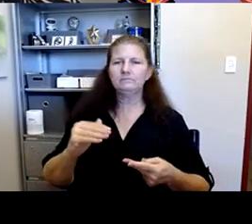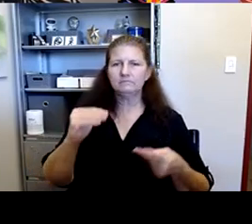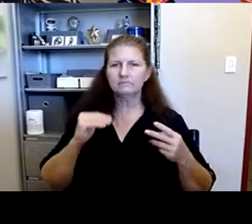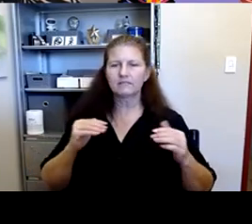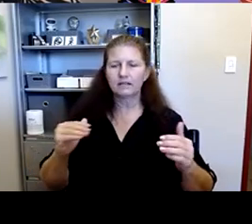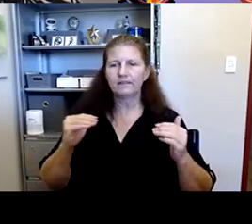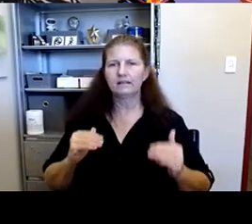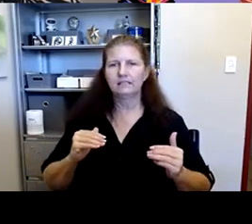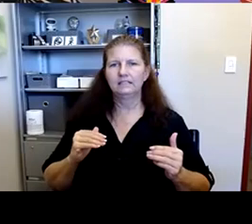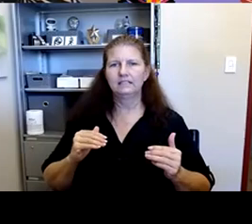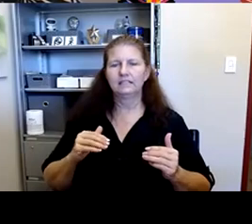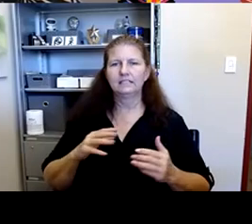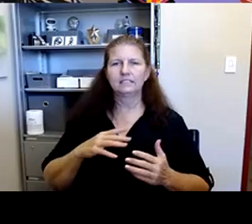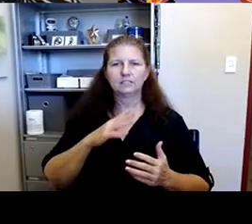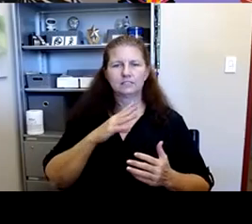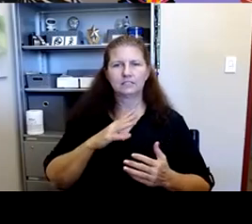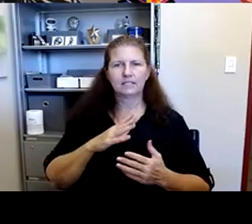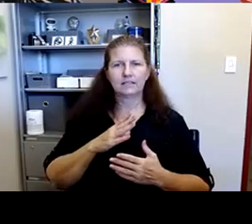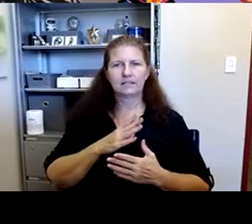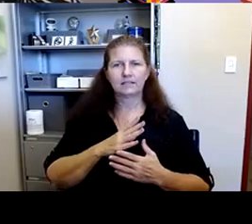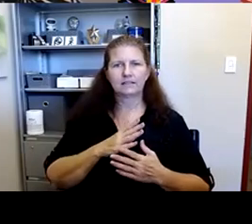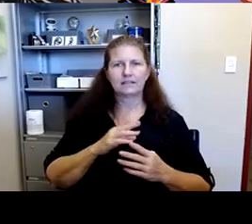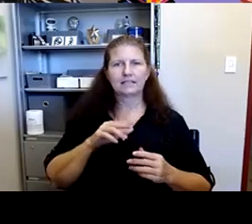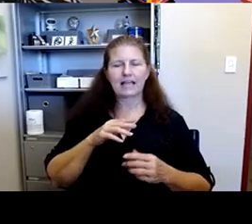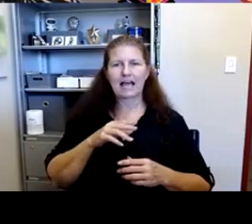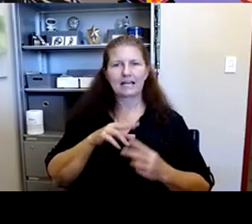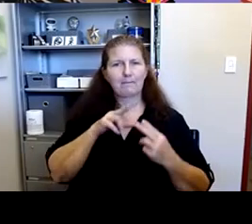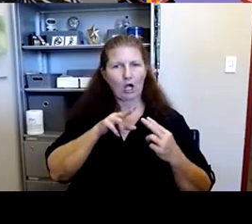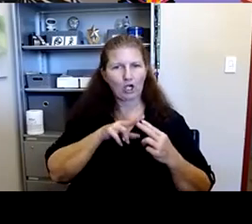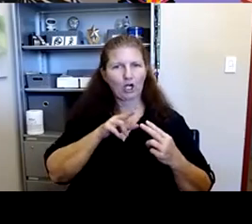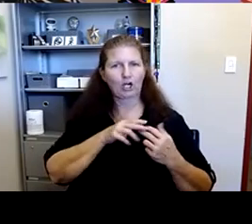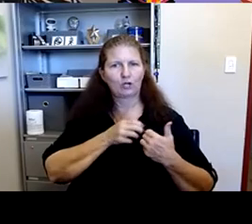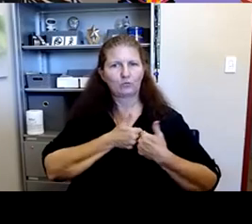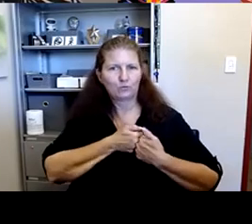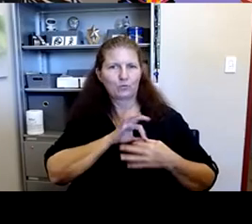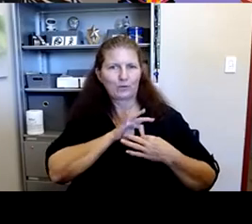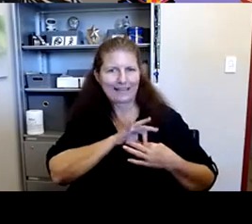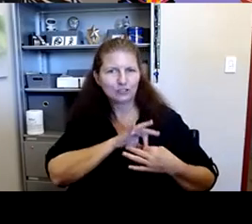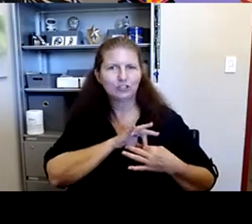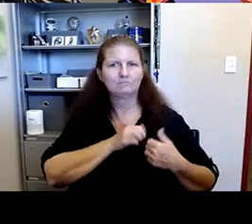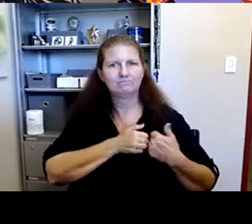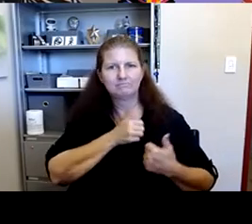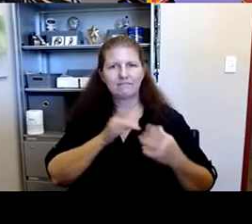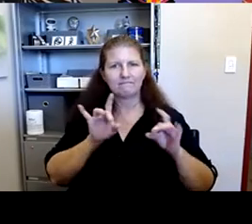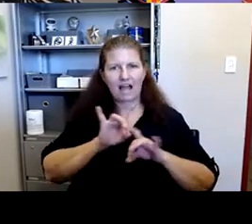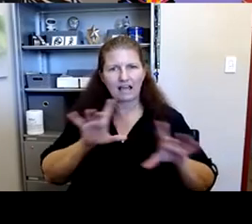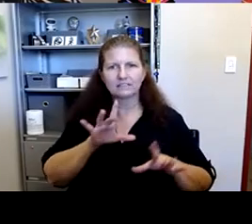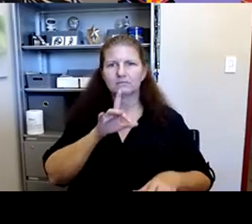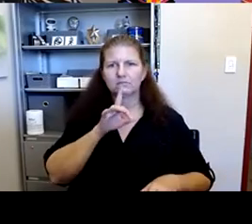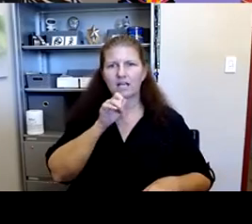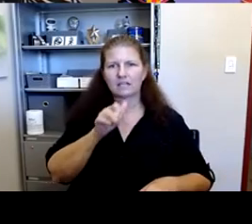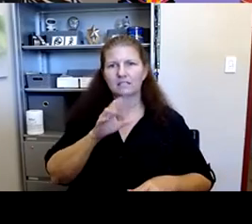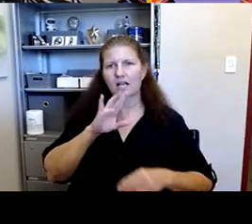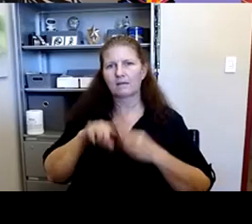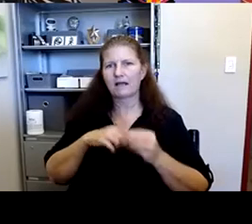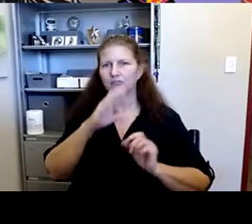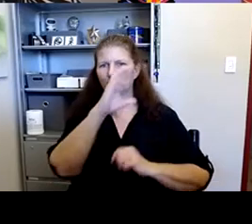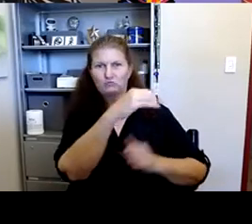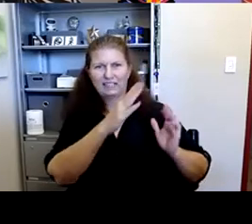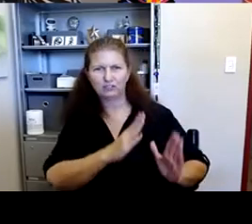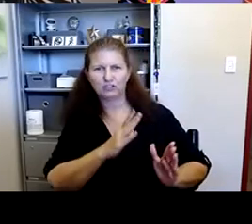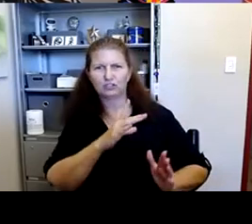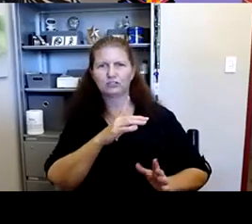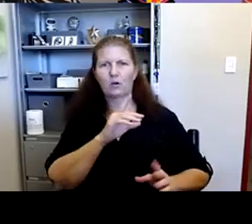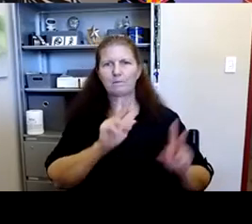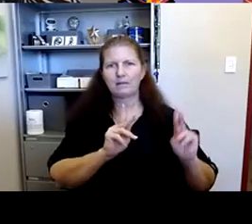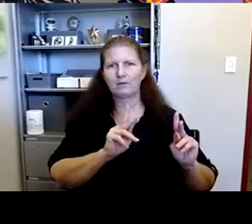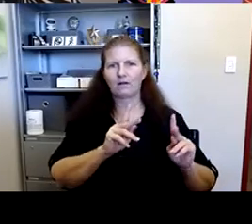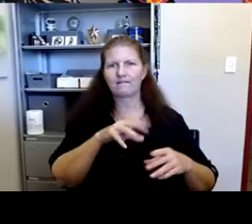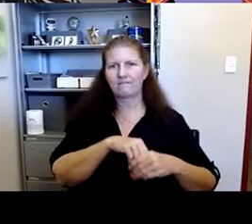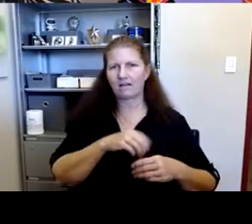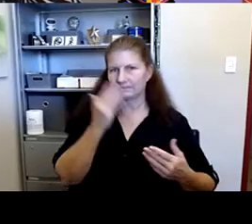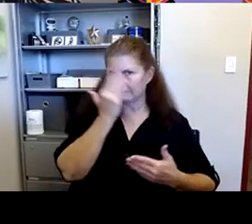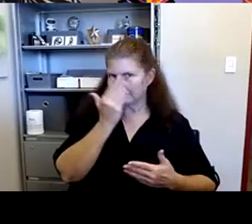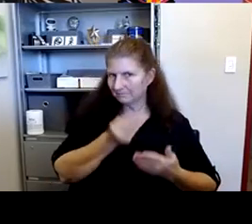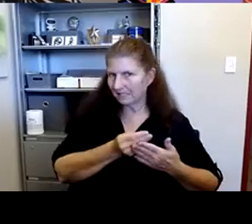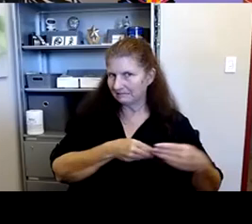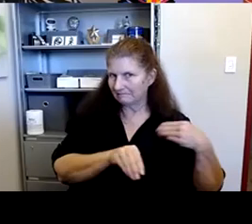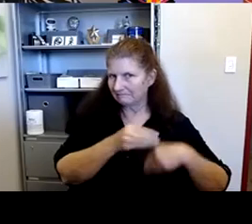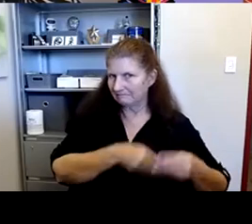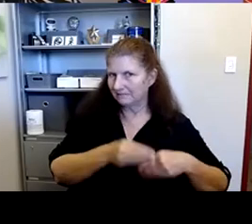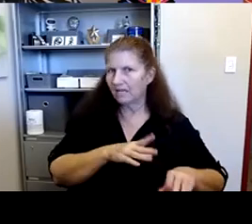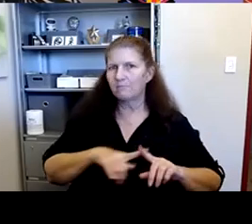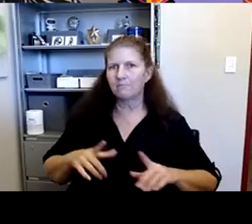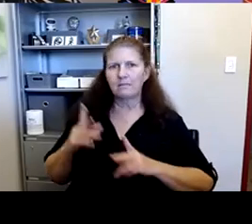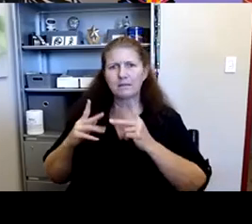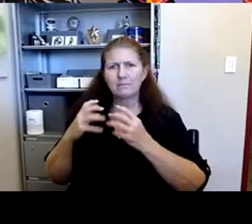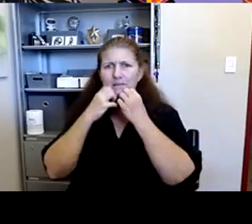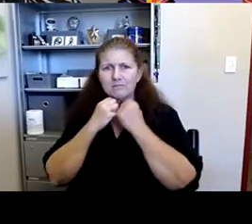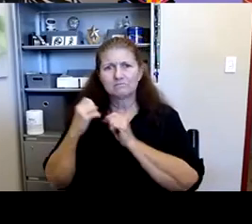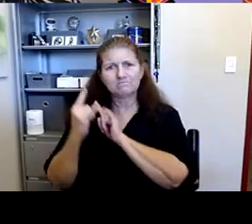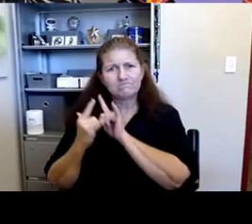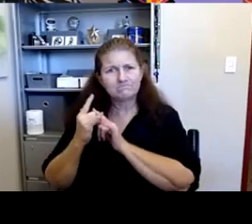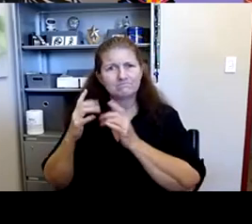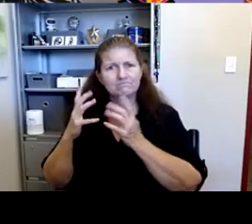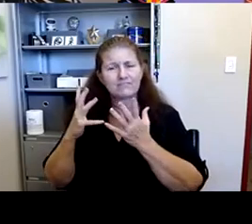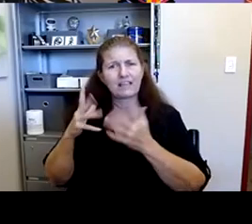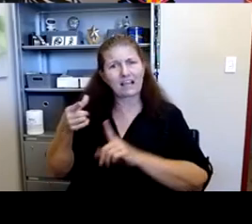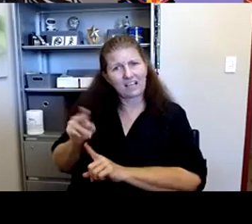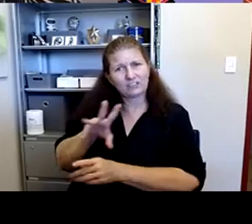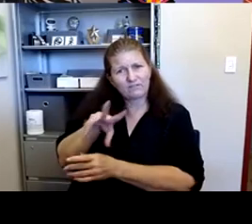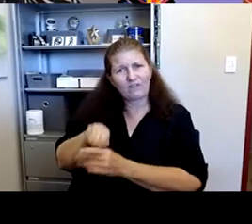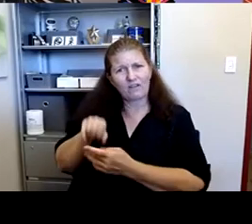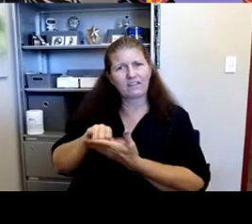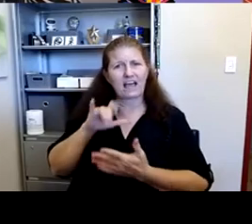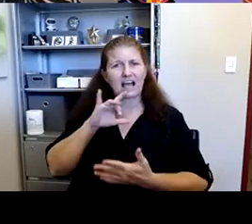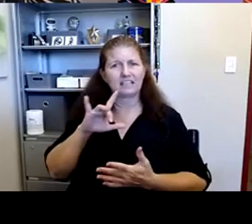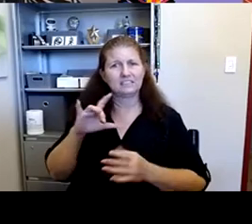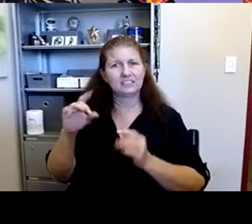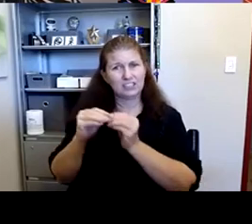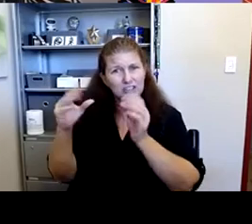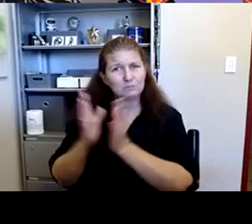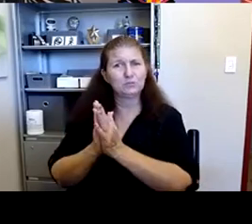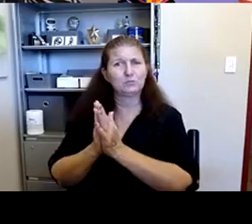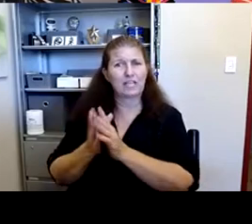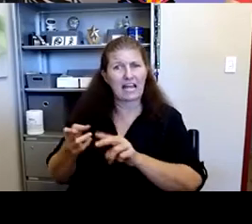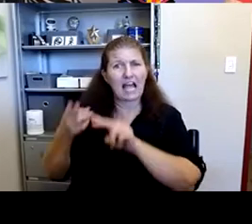Tobias Smith: The segment of gun violence. That's the intimate partner. Violence with striking. And you mentioned that in a couple of different ways that we're not talking necessarily about strangers or people who are engaged in economic transactions, but also uh loved ones. Uh, and that guns play a role uh in those disputes, and it escalating those disputes.